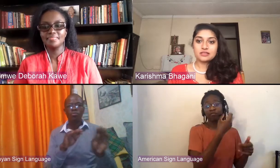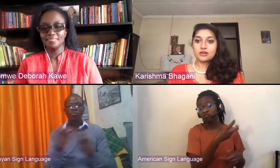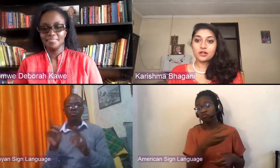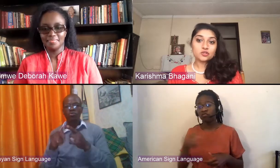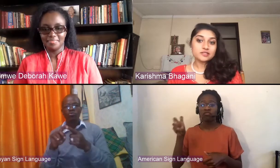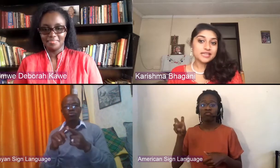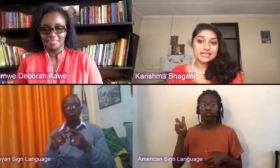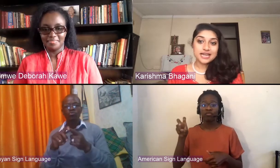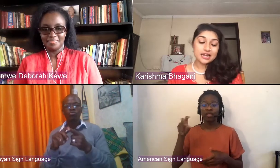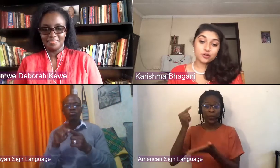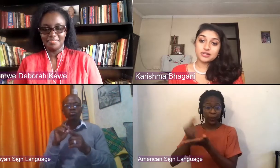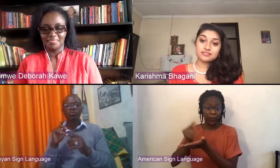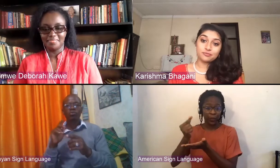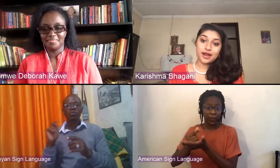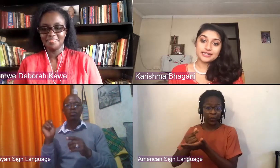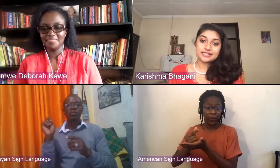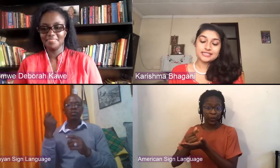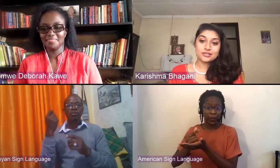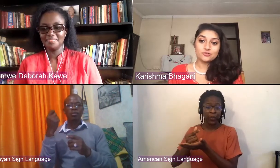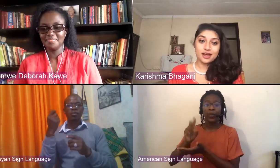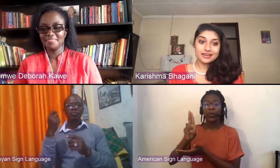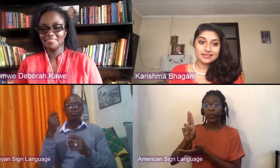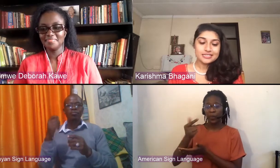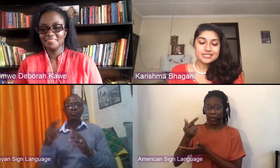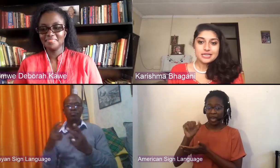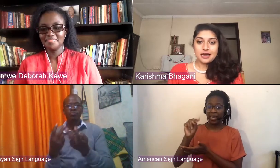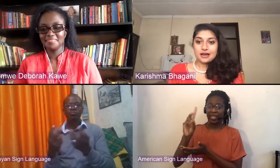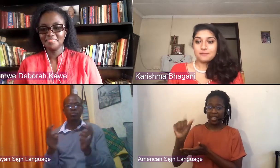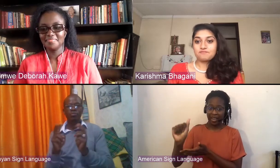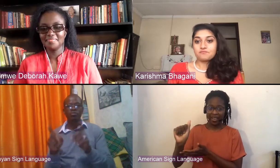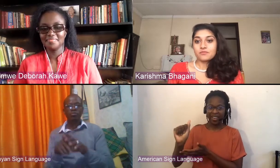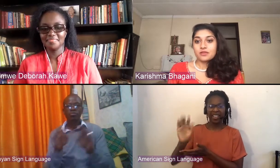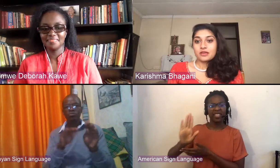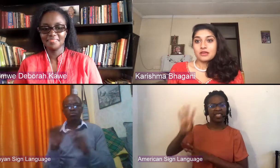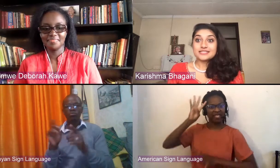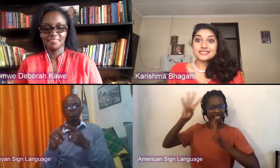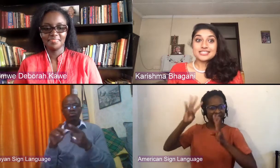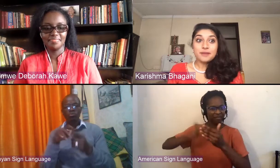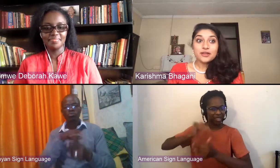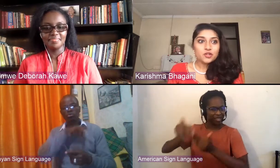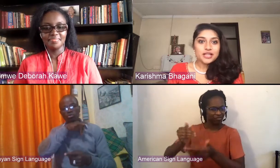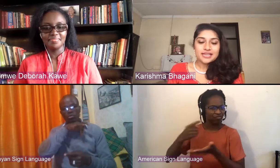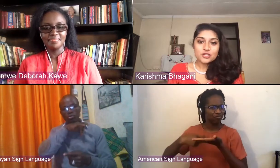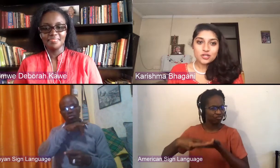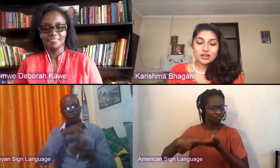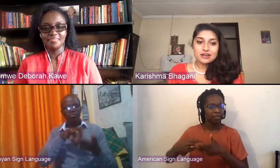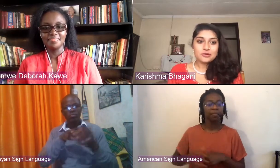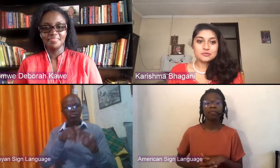the cultural sector and creative practice in Uganda. This is a special edition